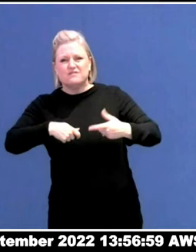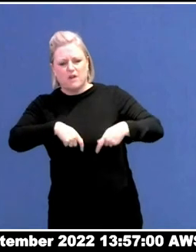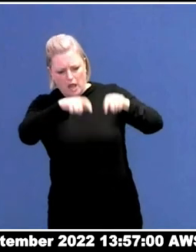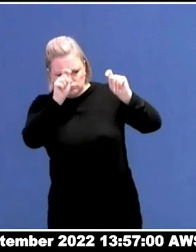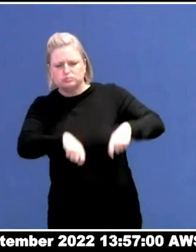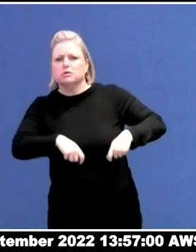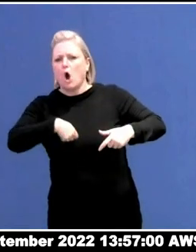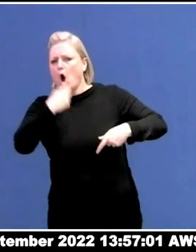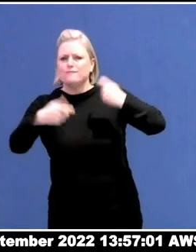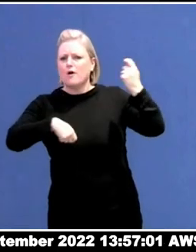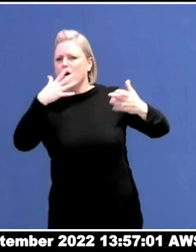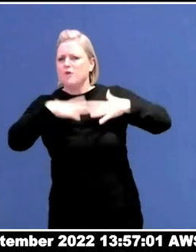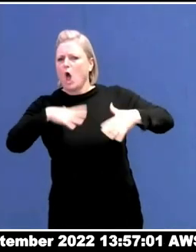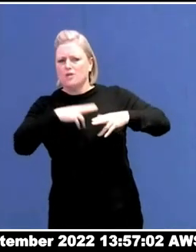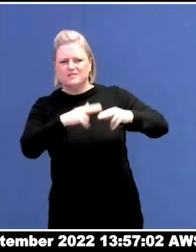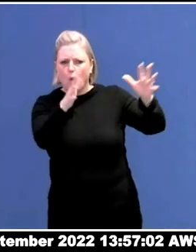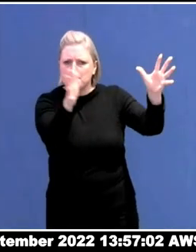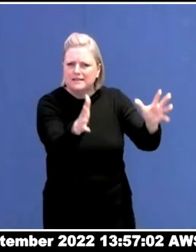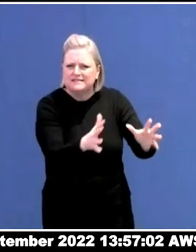Transparency is essential, Commissioner.